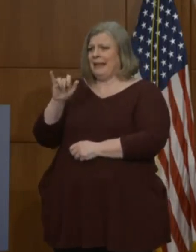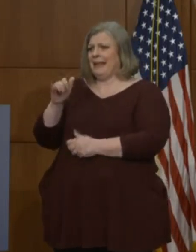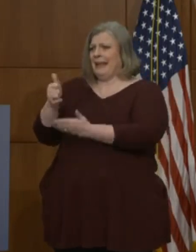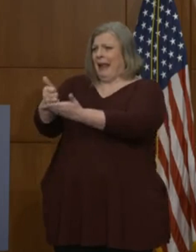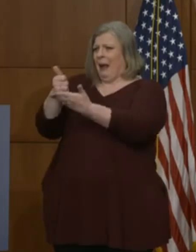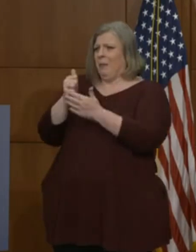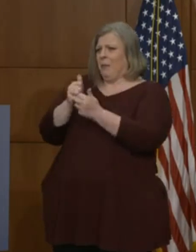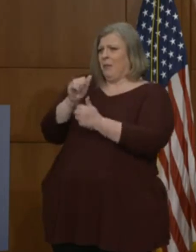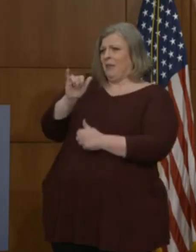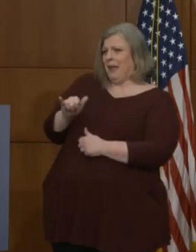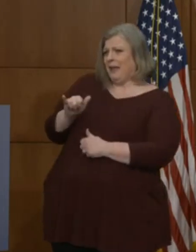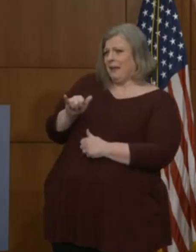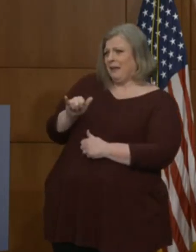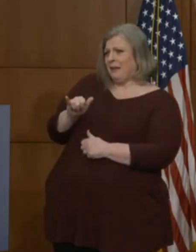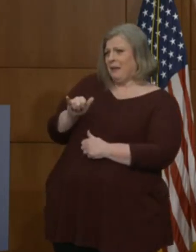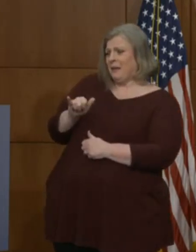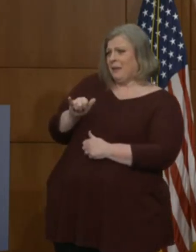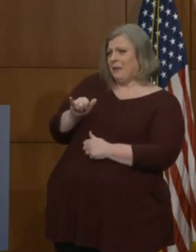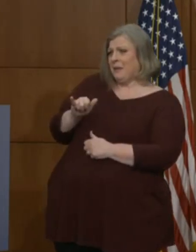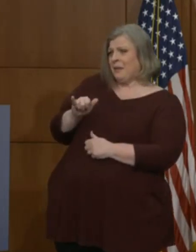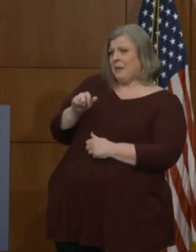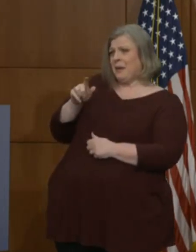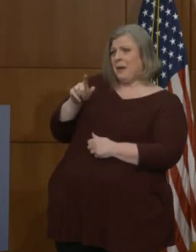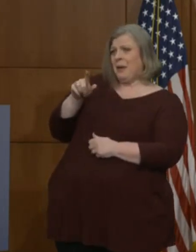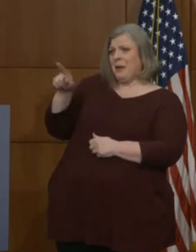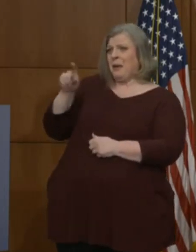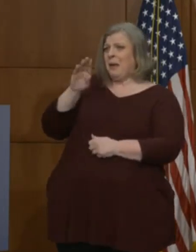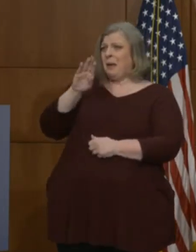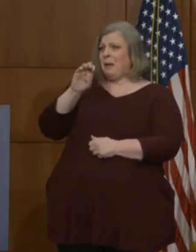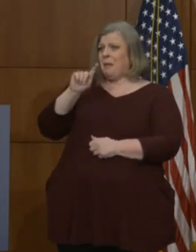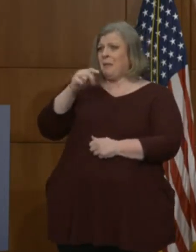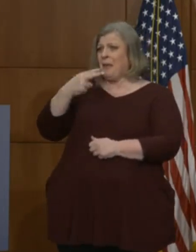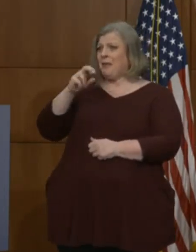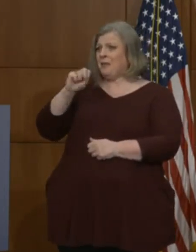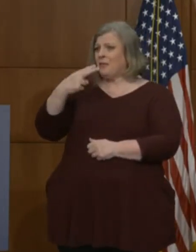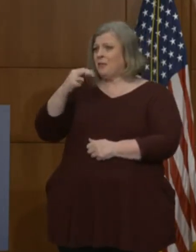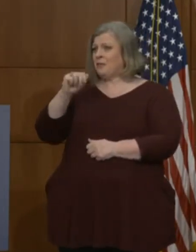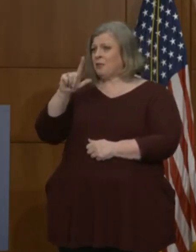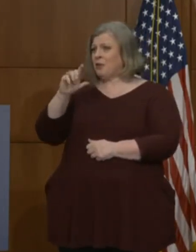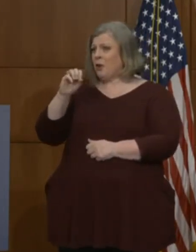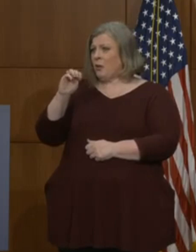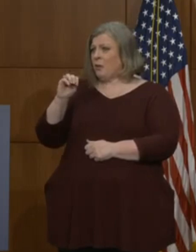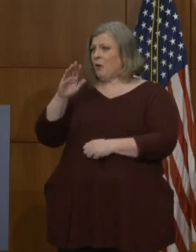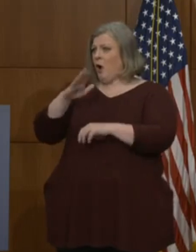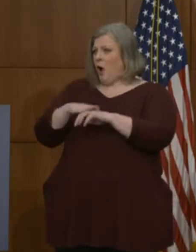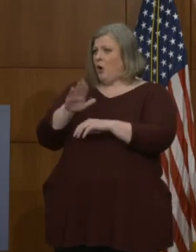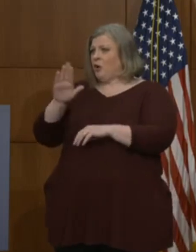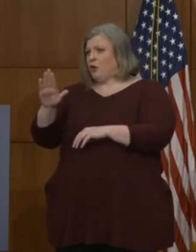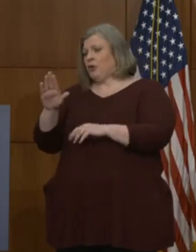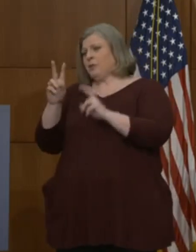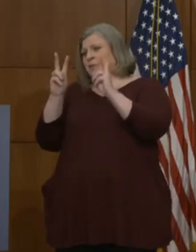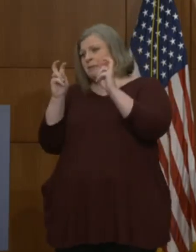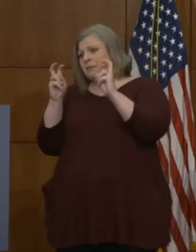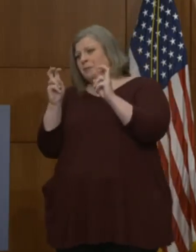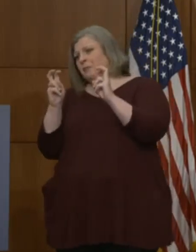SAY WE BEEN THIS AS THE APPROACH FOR CHECKING. ON APPROACH FOR CHECKING. ON WONDERING AT THIS POINT THEY WONDERING AT THIS POINT THEY ARE YES I DO DON’T I DON’T HAVE